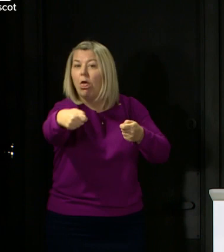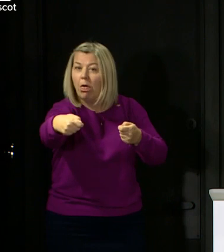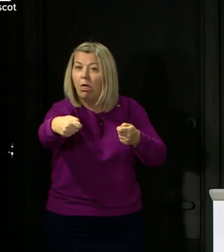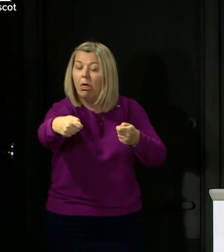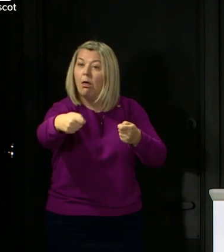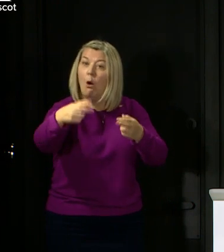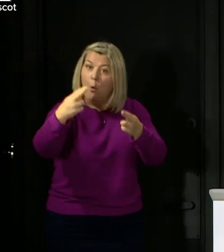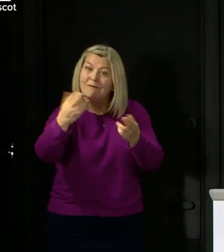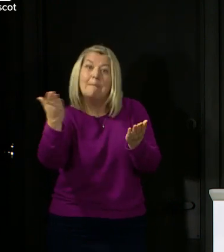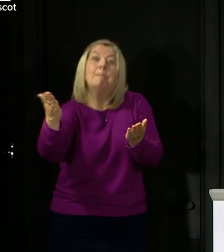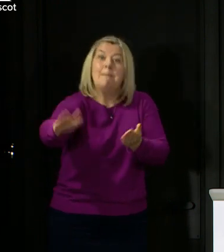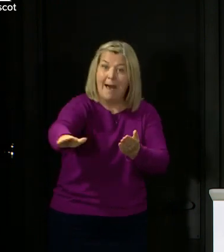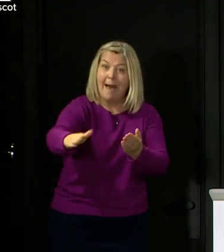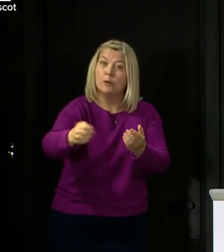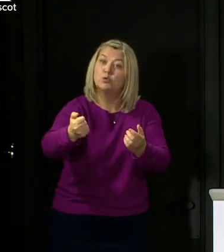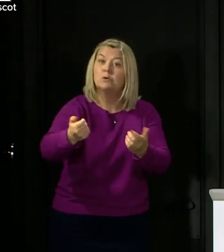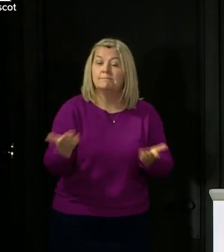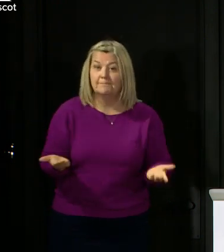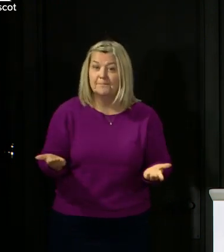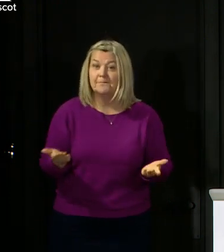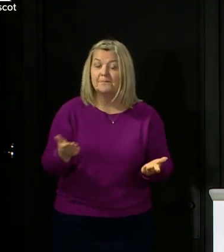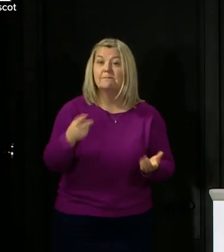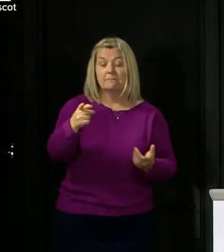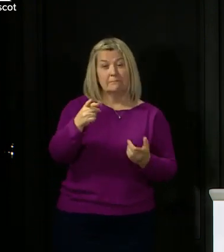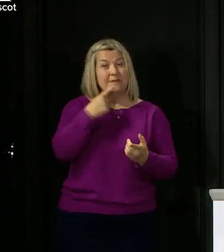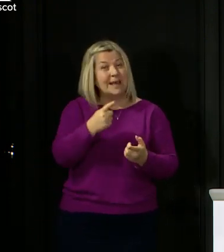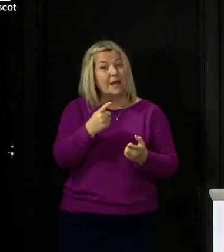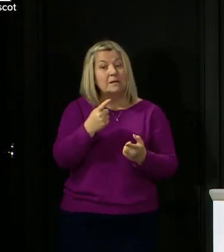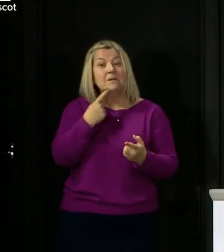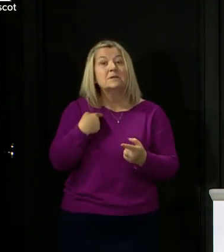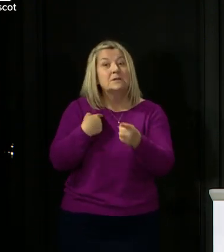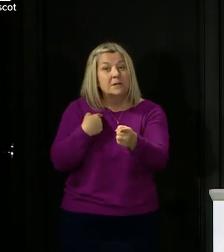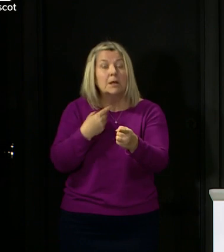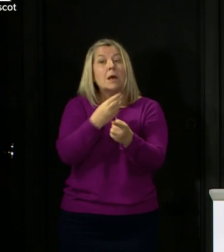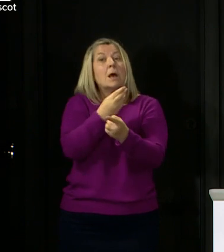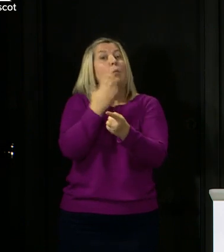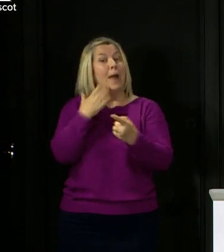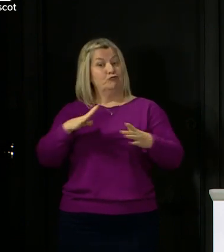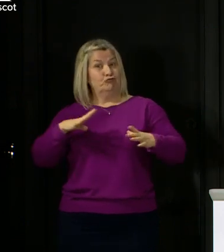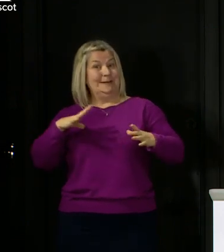I set out yesterday the further changes that we are considering making as soon as we judge it safe to do so.